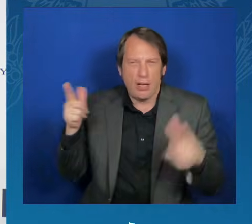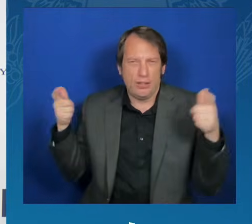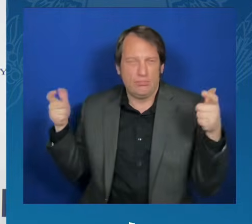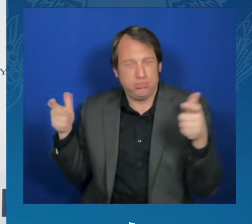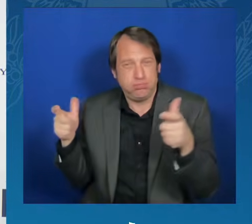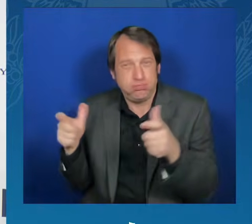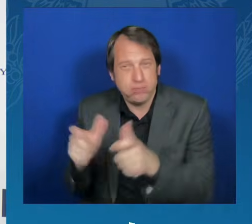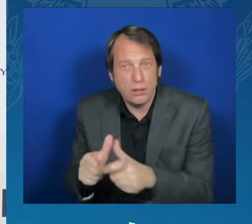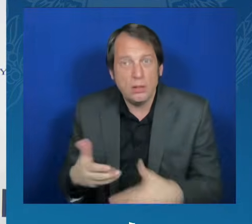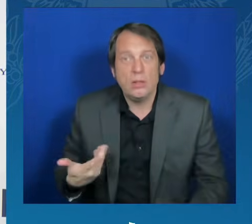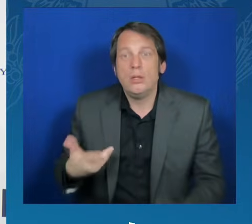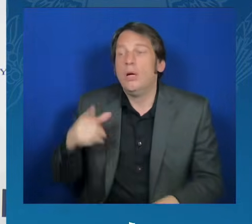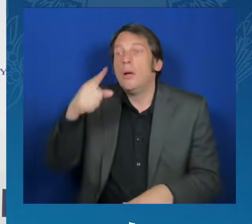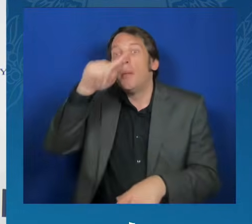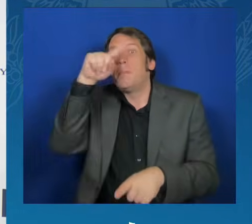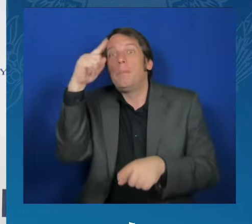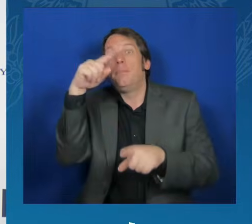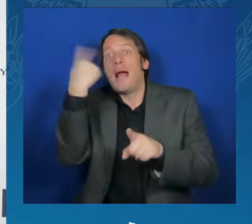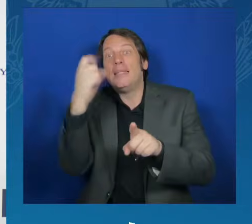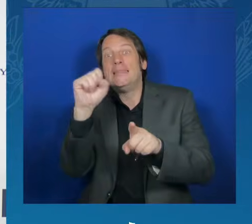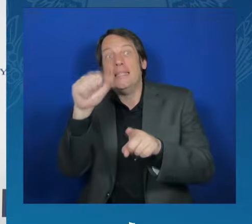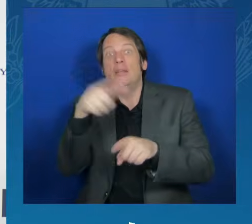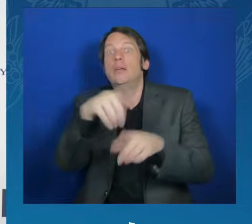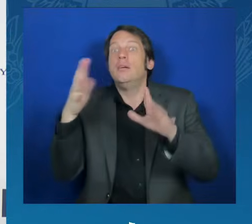Because of Putin's aggression and recklessness,